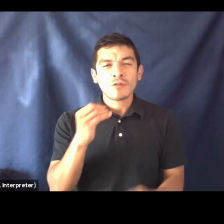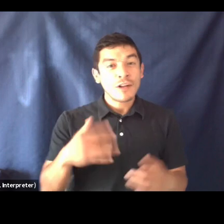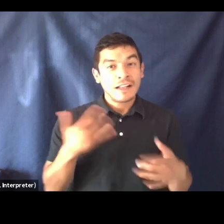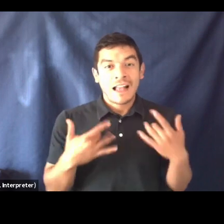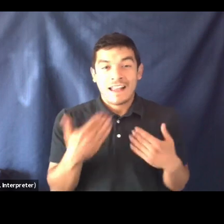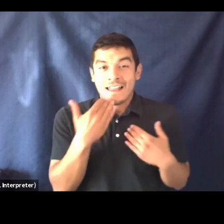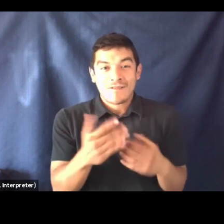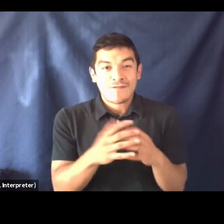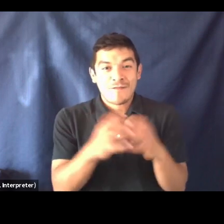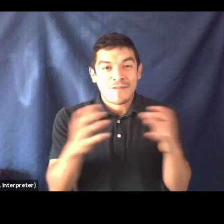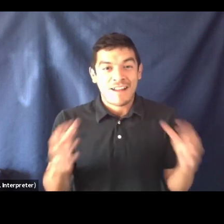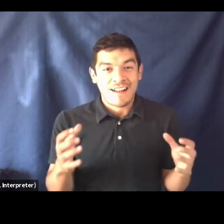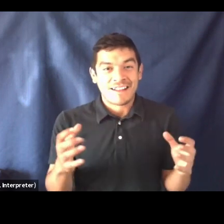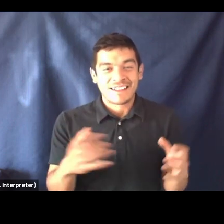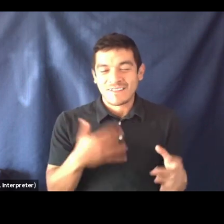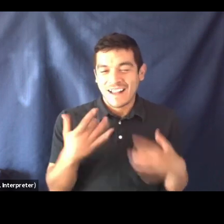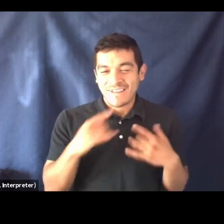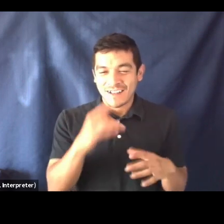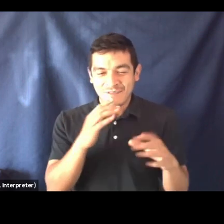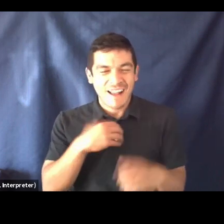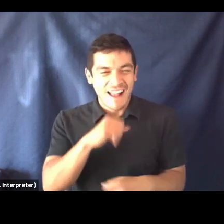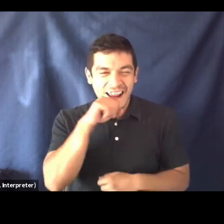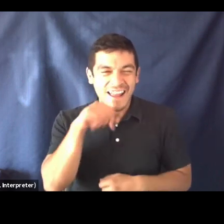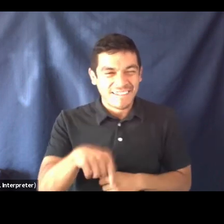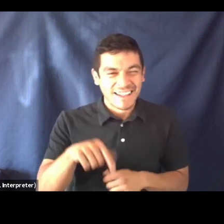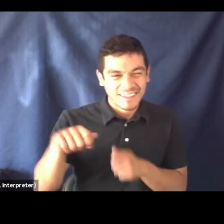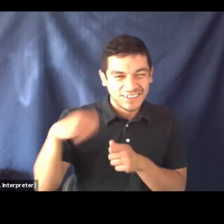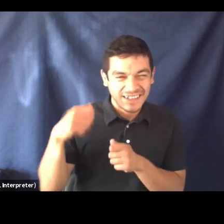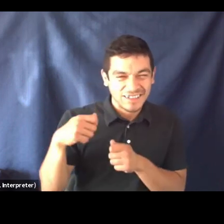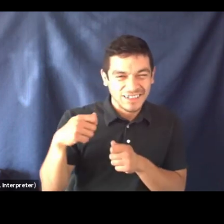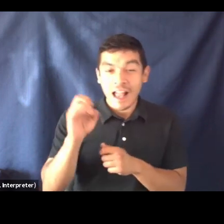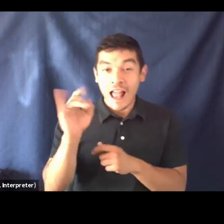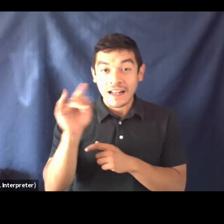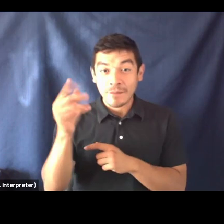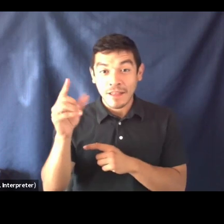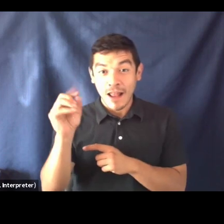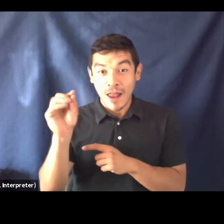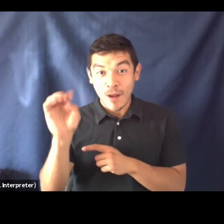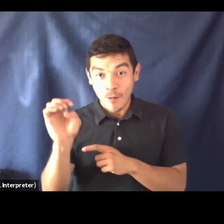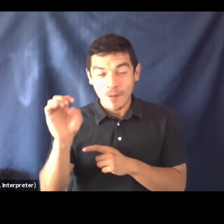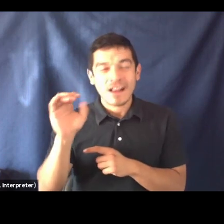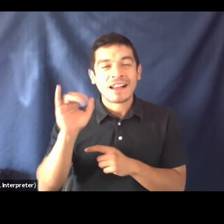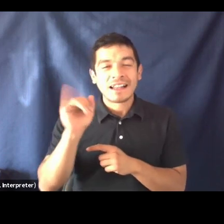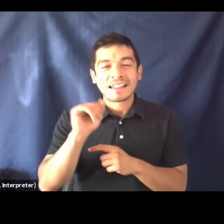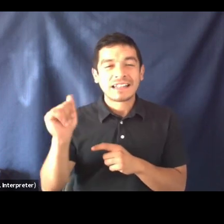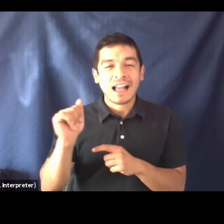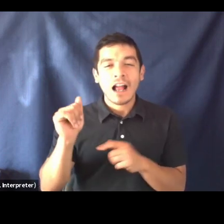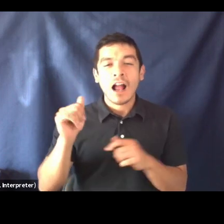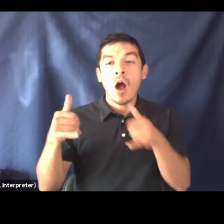'cause I love this film. And Elizabeth Lo is an award-winning filmmaker and she was named one of the "25 New Faces